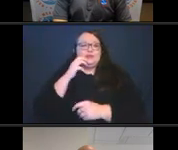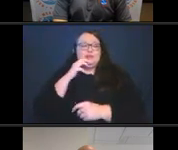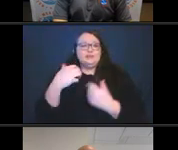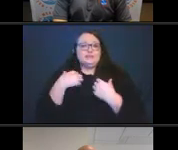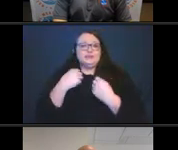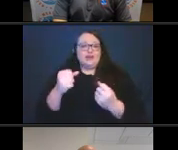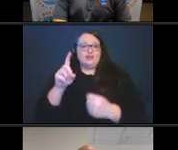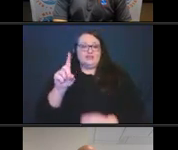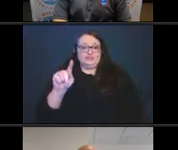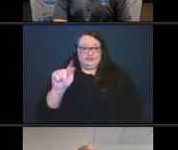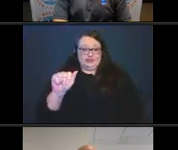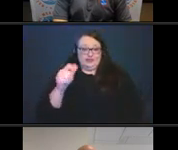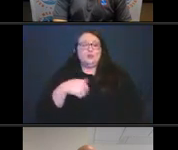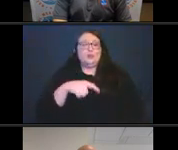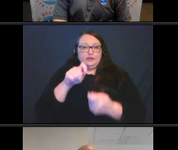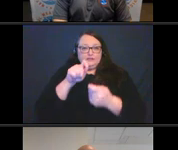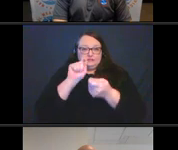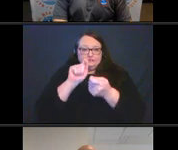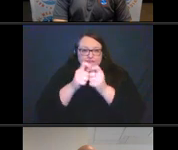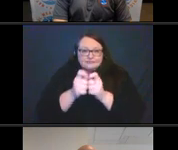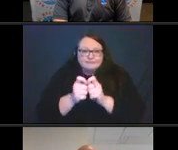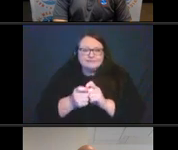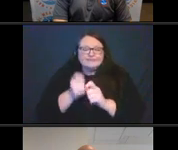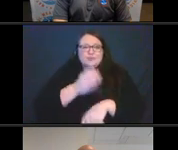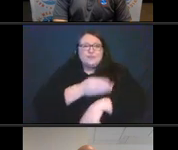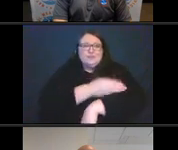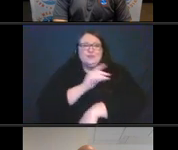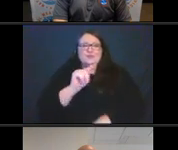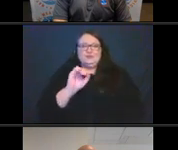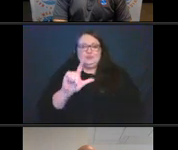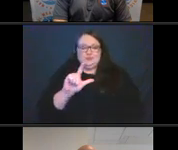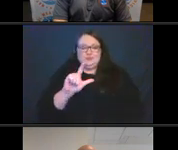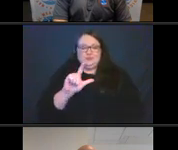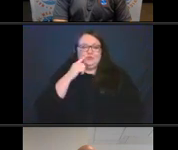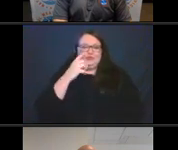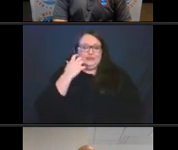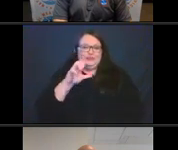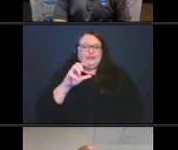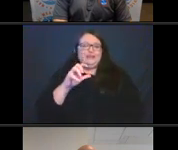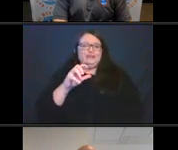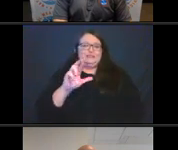has refined and improved this tool and the HeatRisk category thresholds, so excited